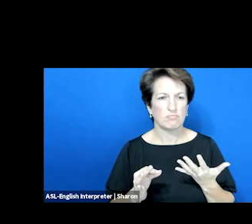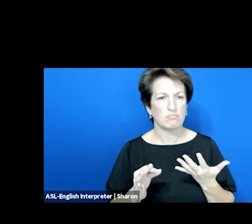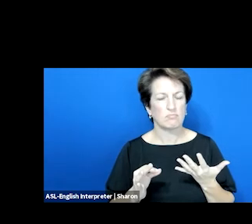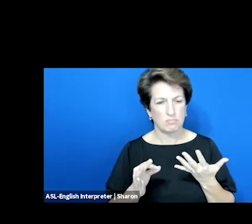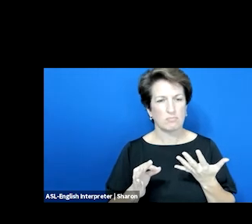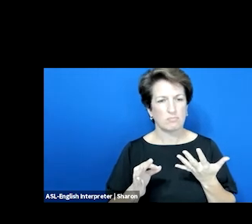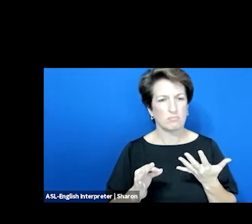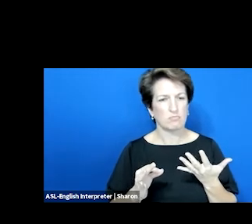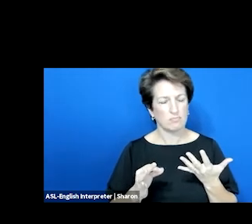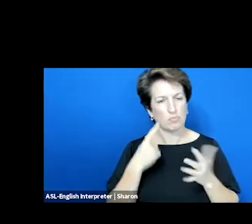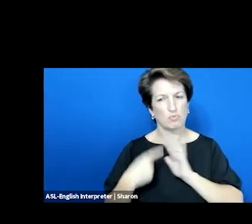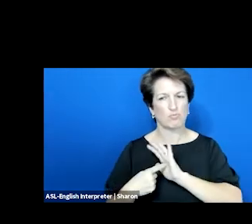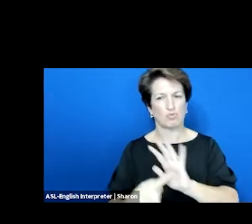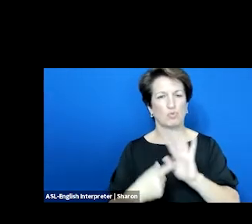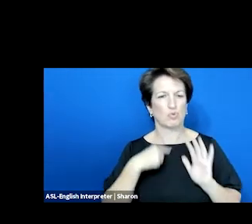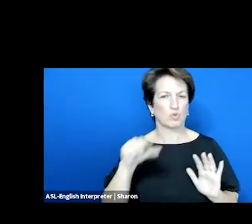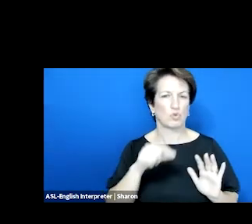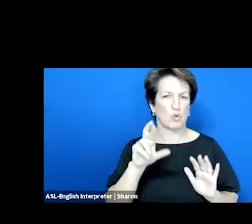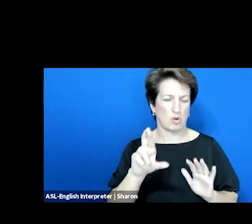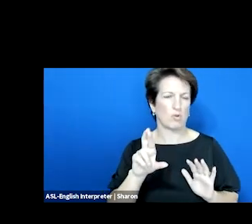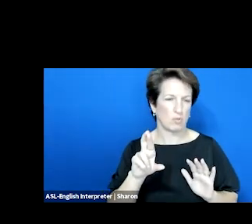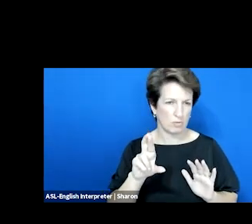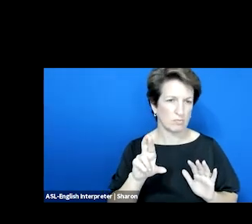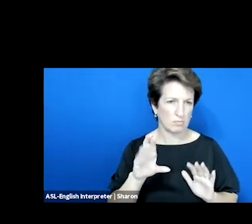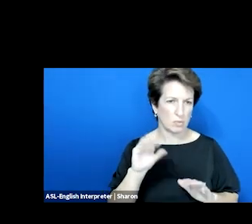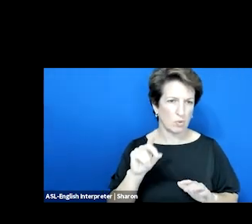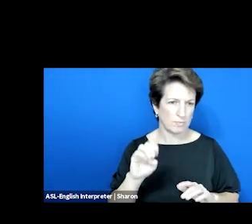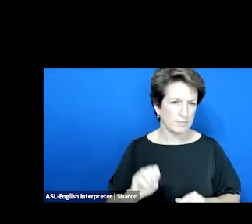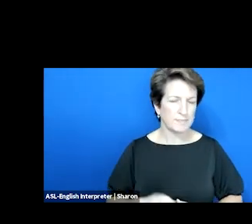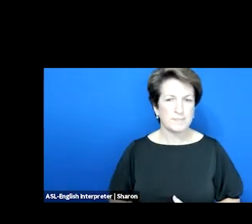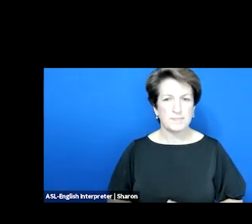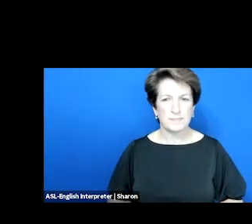computer, I then shared it to my